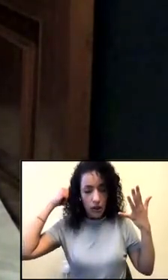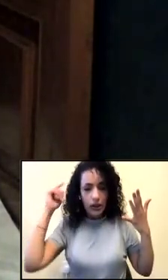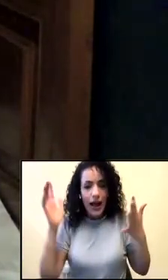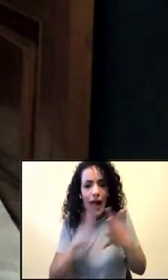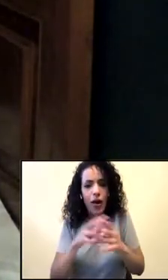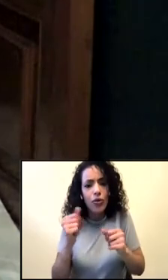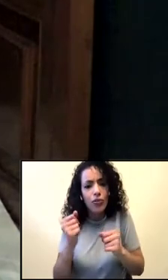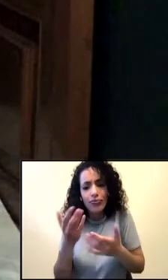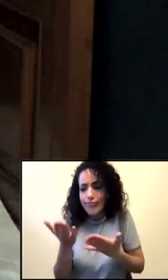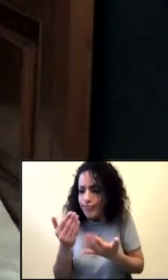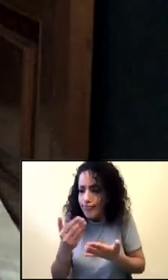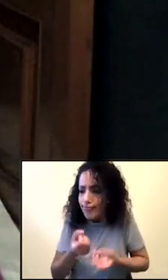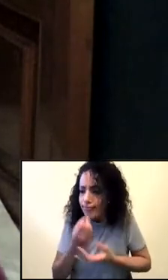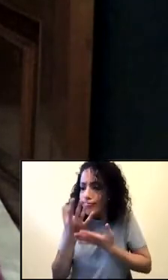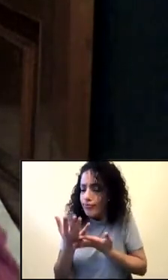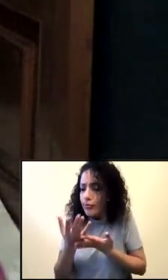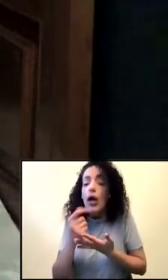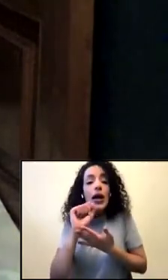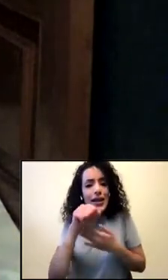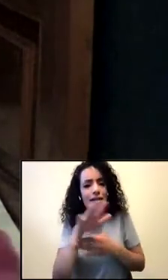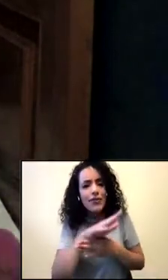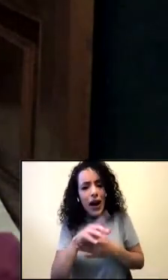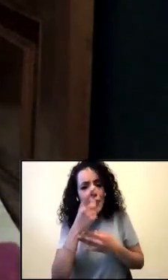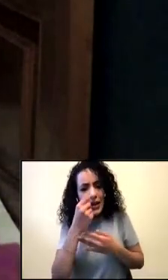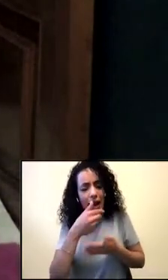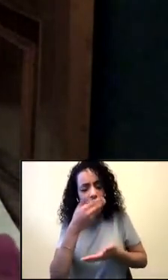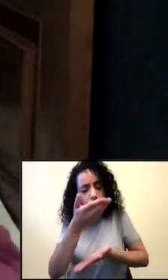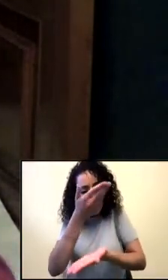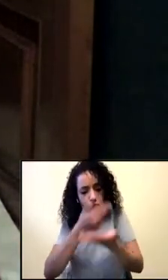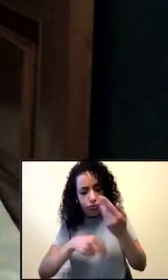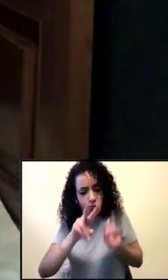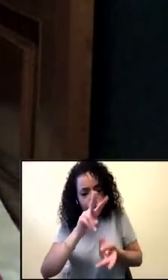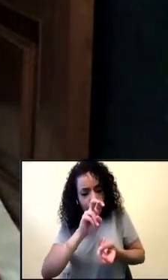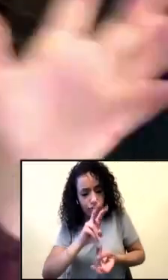I was speaking to strangers strangers in India, strangers in Pakistan, in Bangladesh, in the